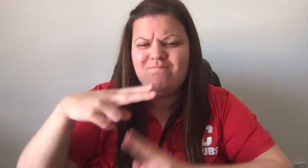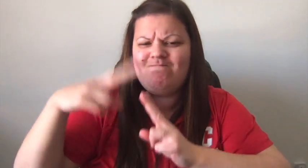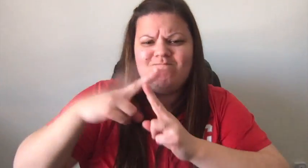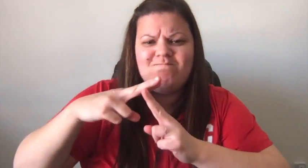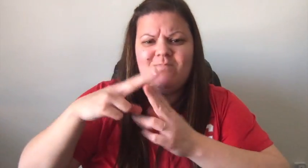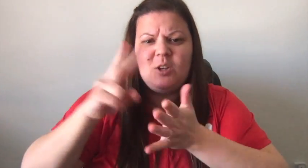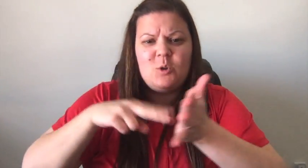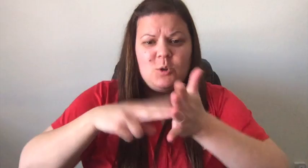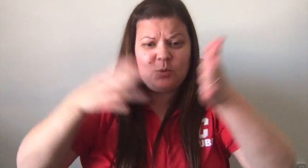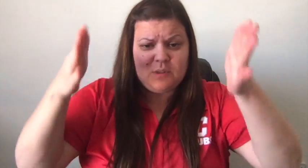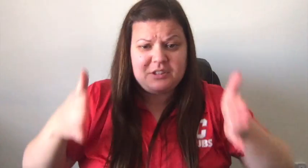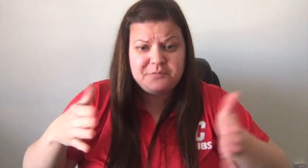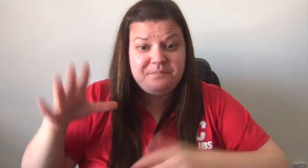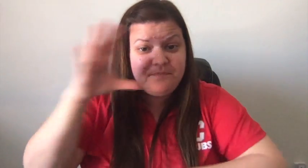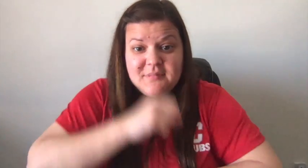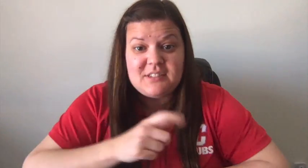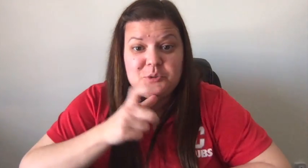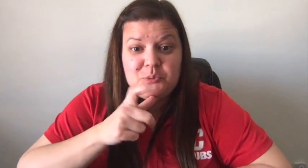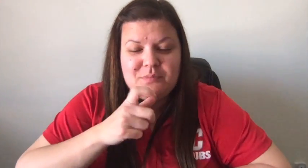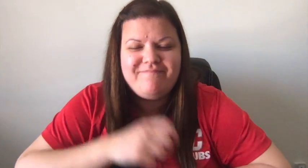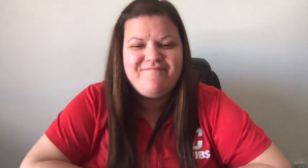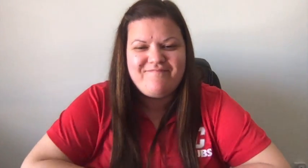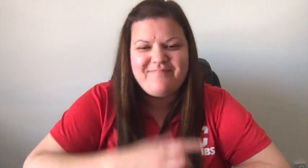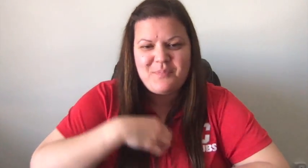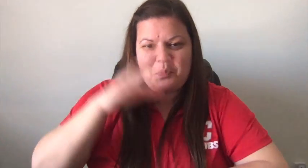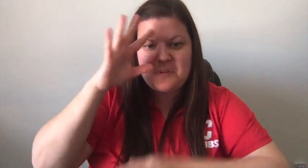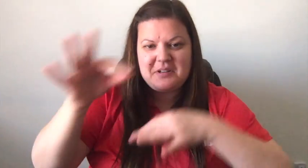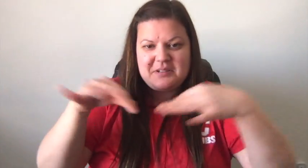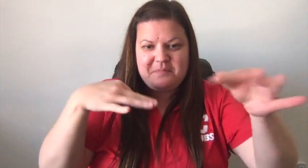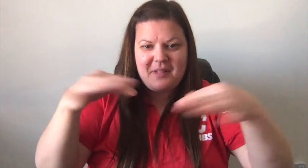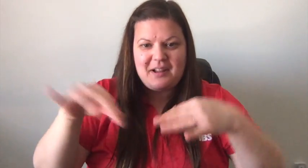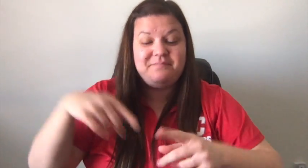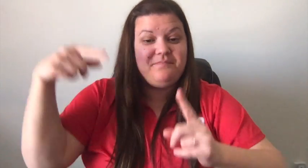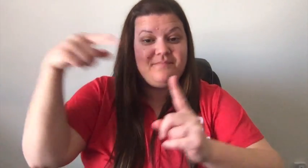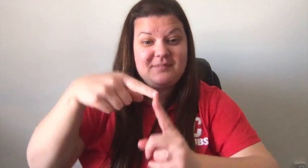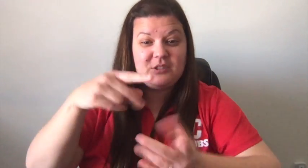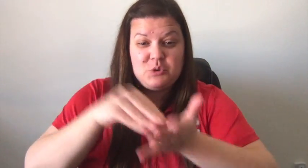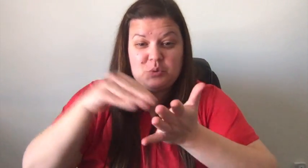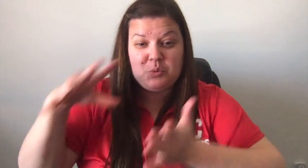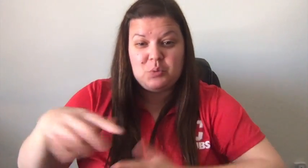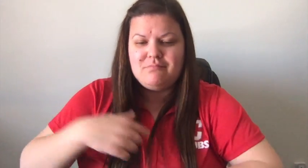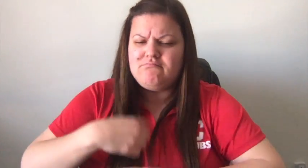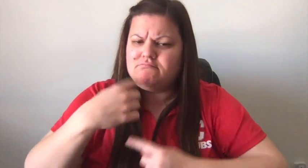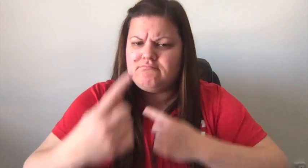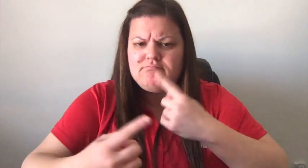Intended first student that is one of our top readers and let me talk a little bit about our